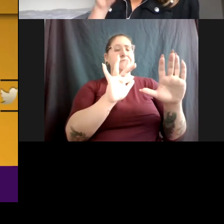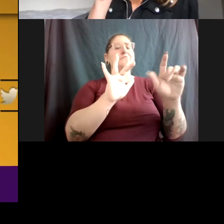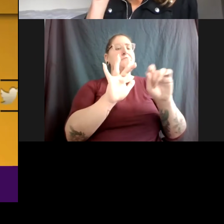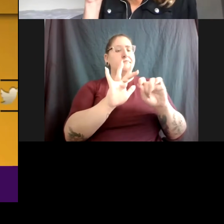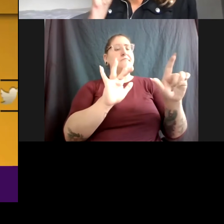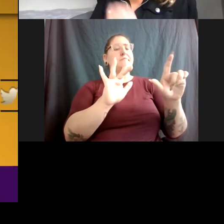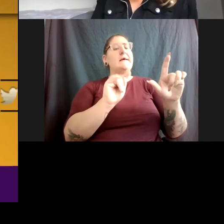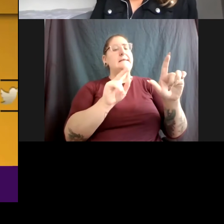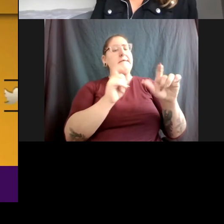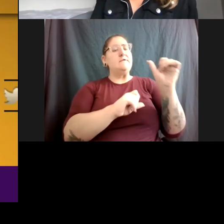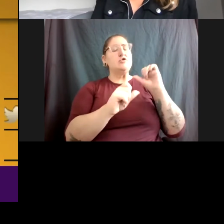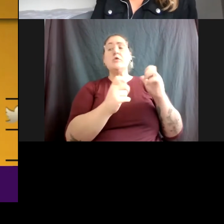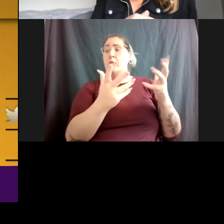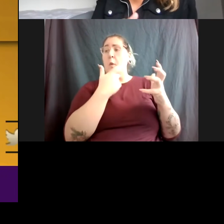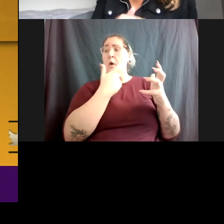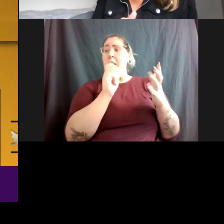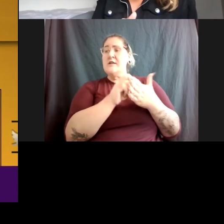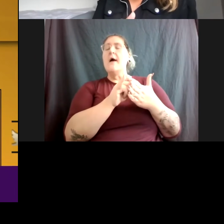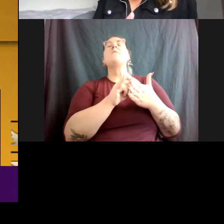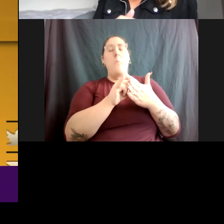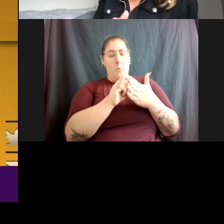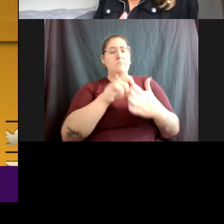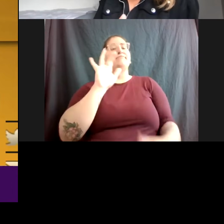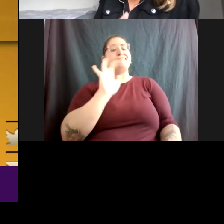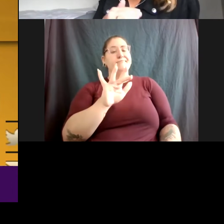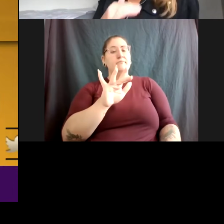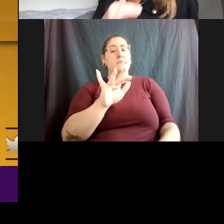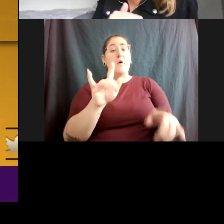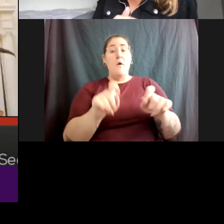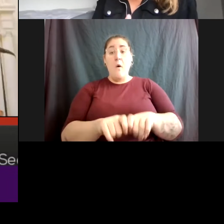a little bit of the page navigation, we see the heading of the show. So I know we are